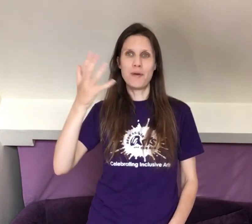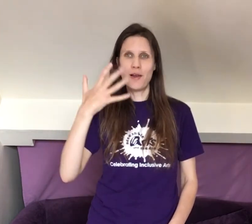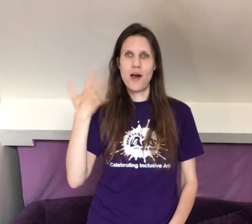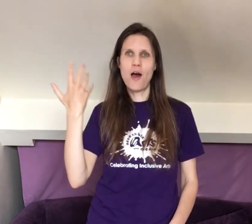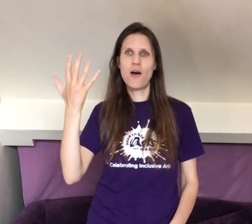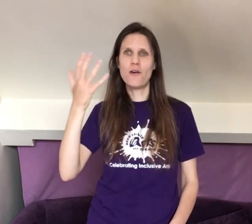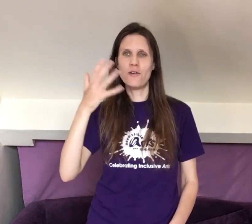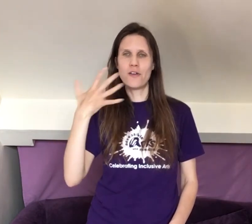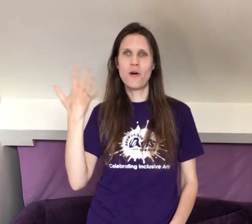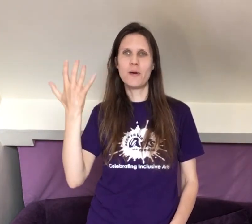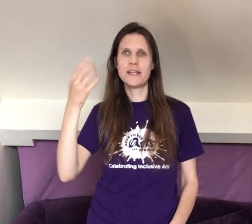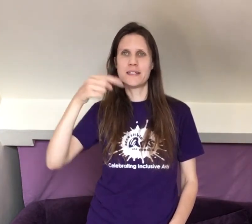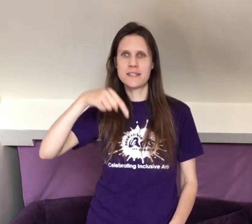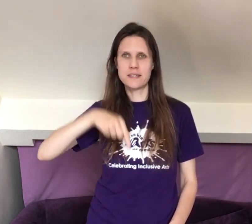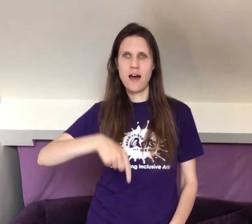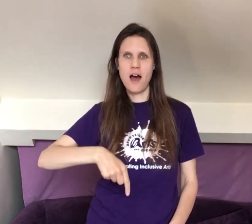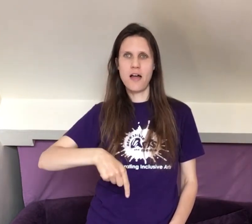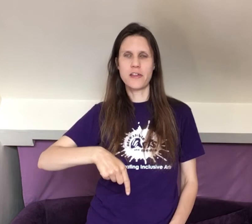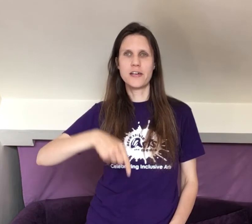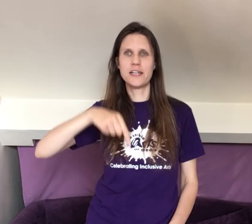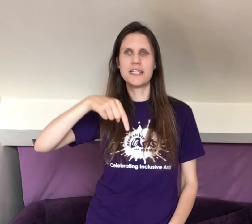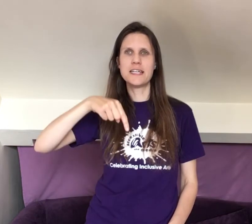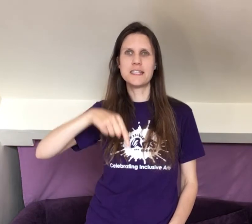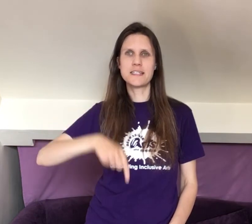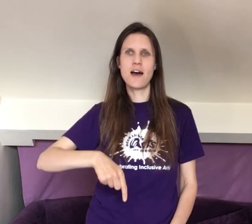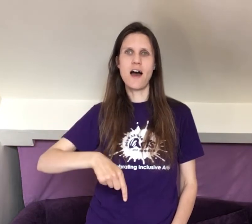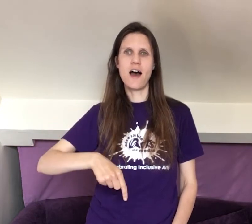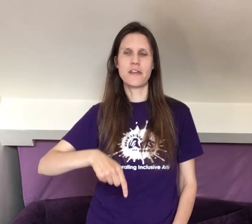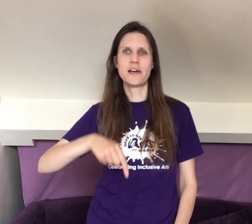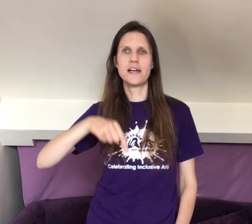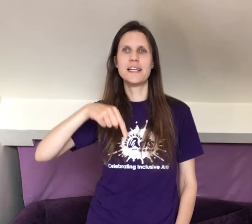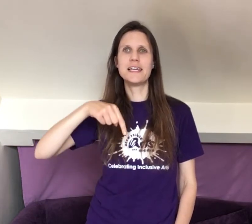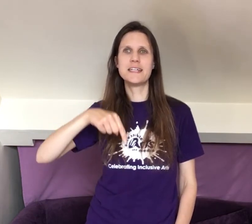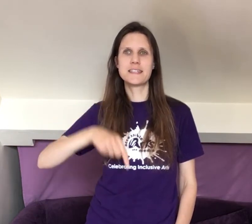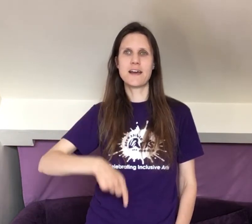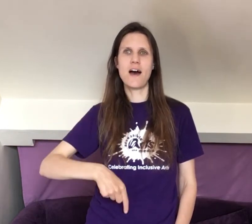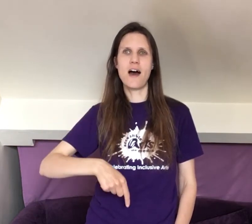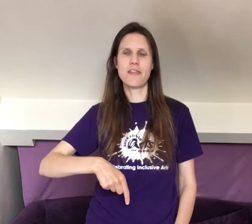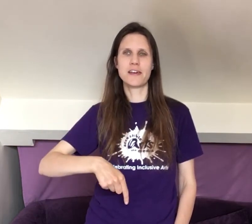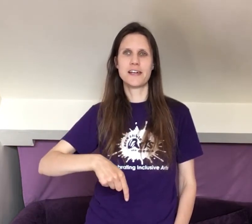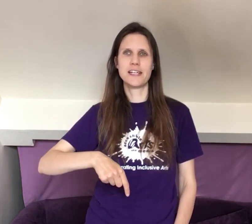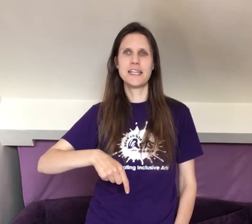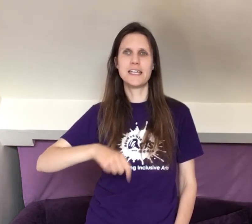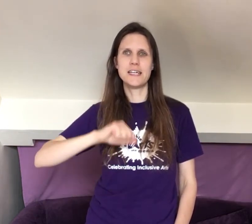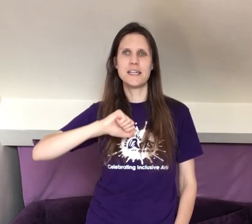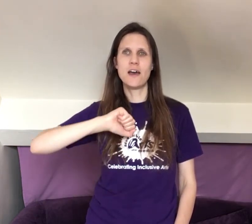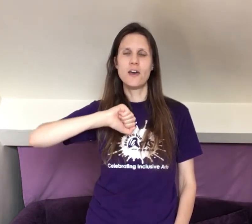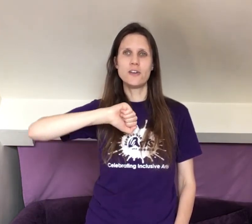Blow the wind southerly, southerly, southerly.